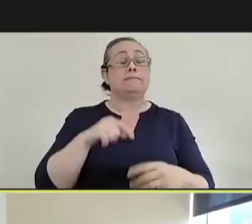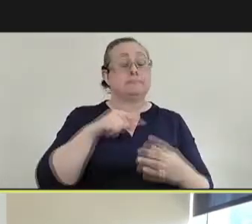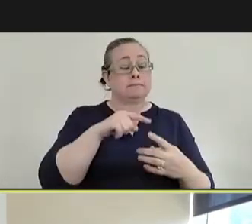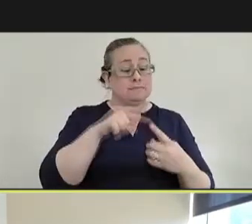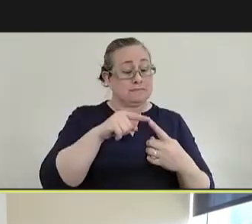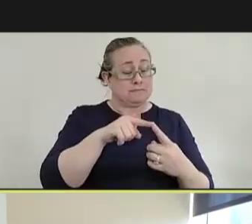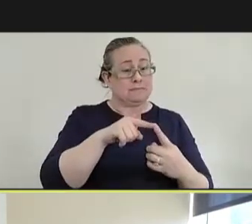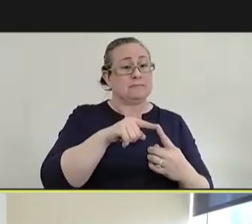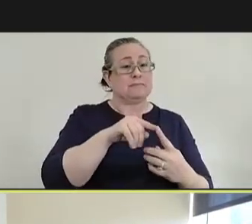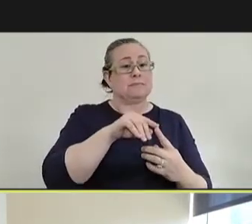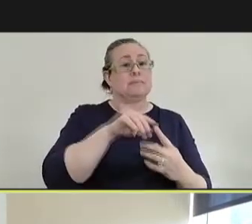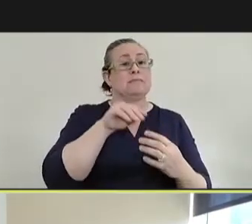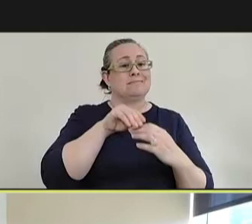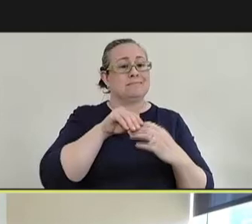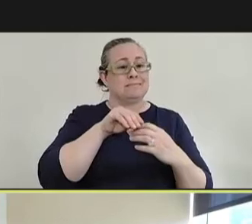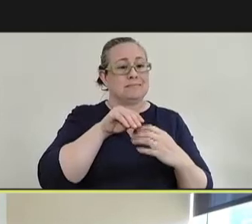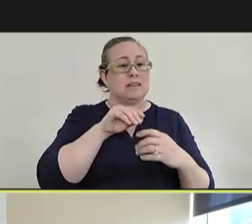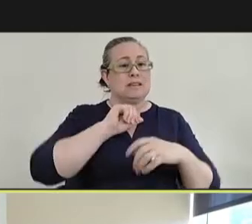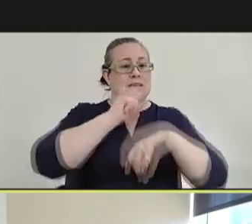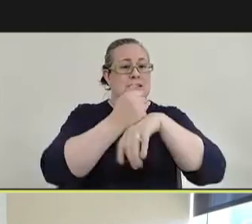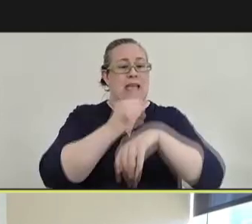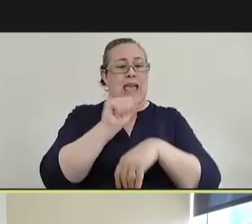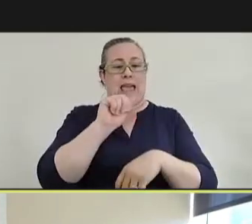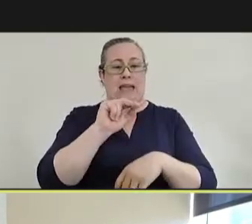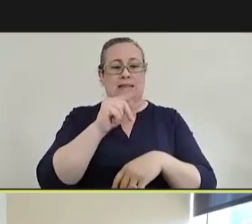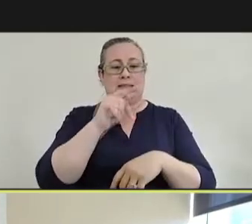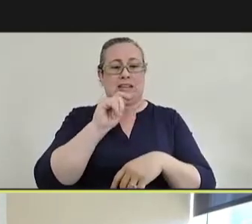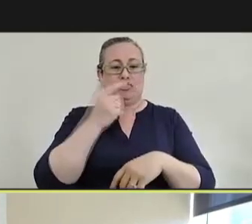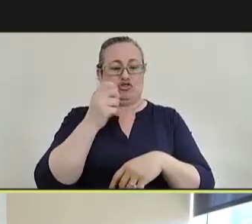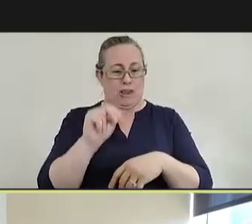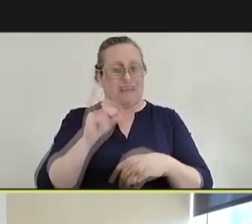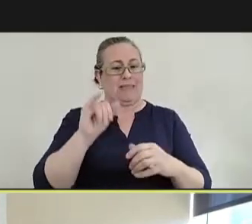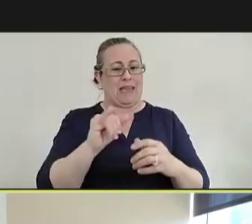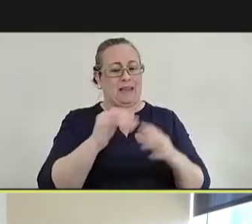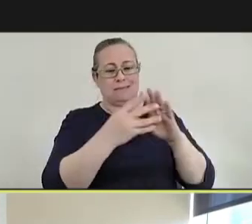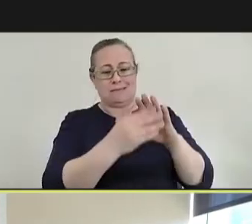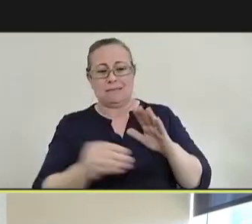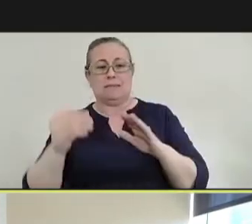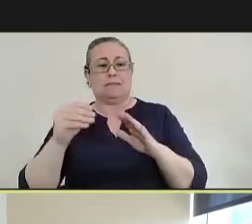craft antigens that resemble some confirmation of a protein, usually a pre-fusion for viruses,